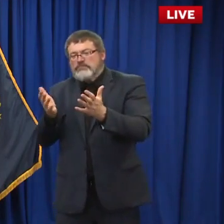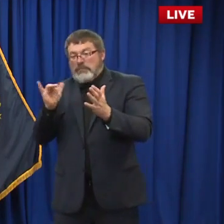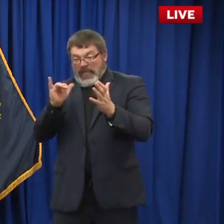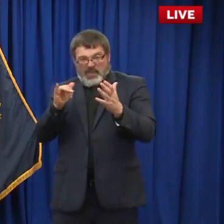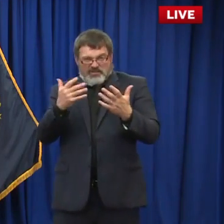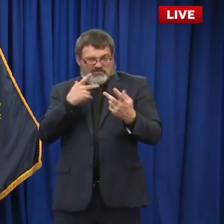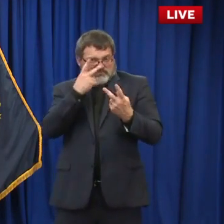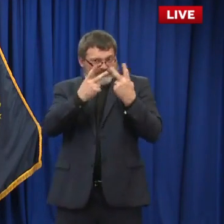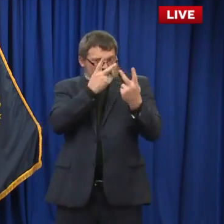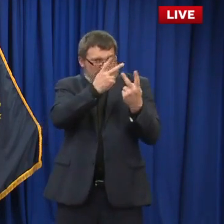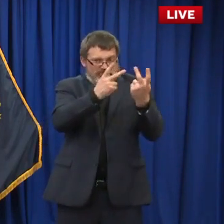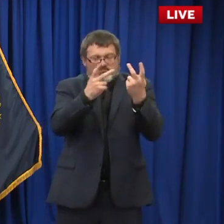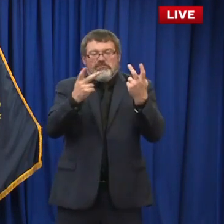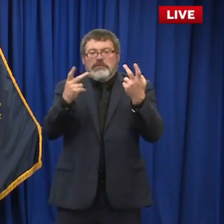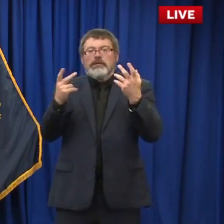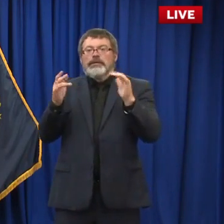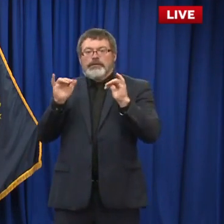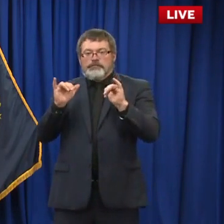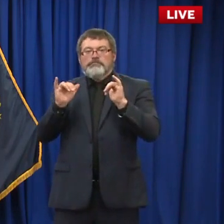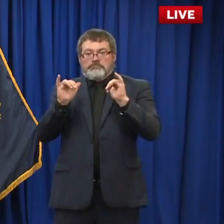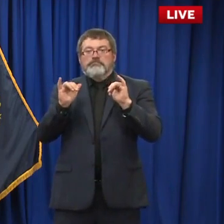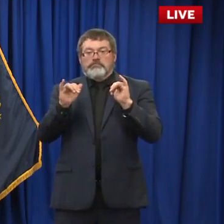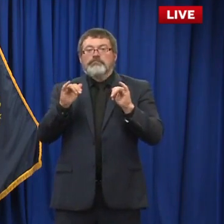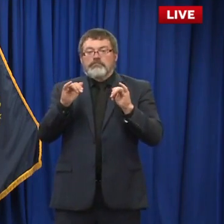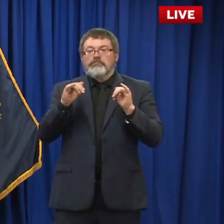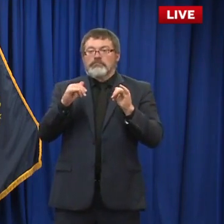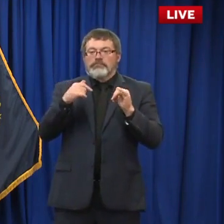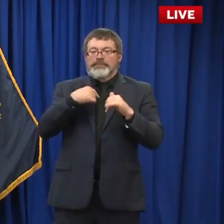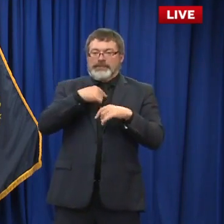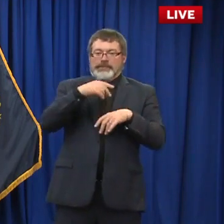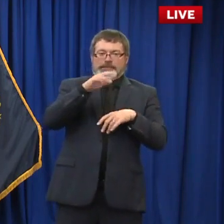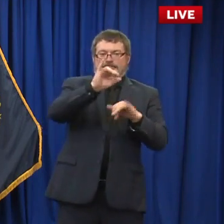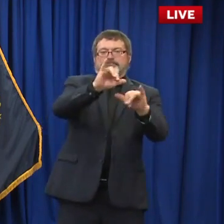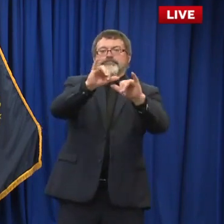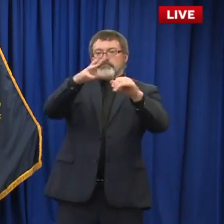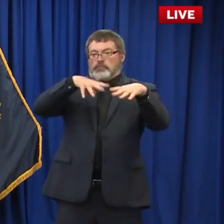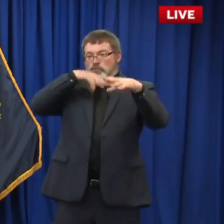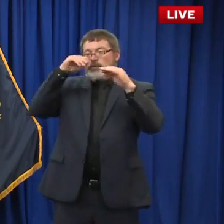FOR THE LAST SEVERAL WEEKS, TO LAST MONTH, DEPENDING ON WHAT'S GOING ON IN THE COMMUNITY.